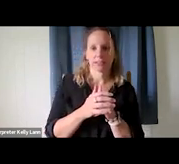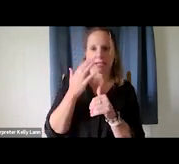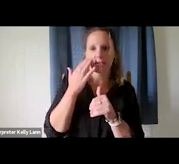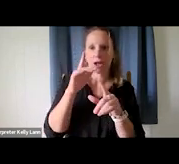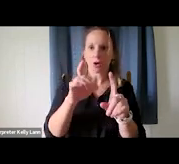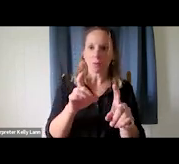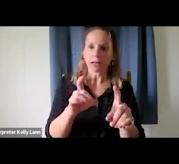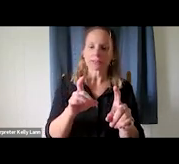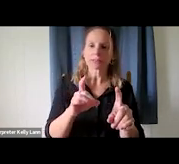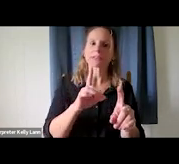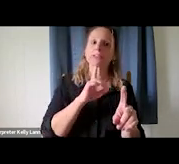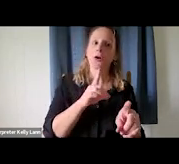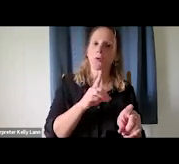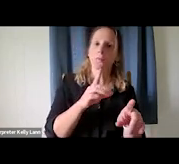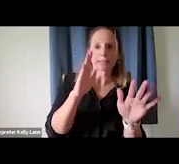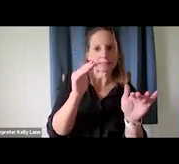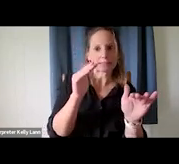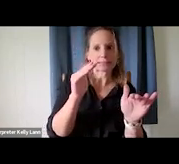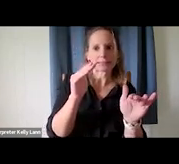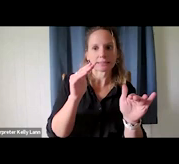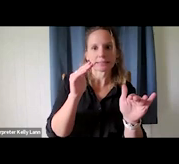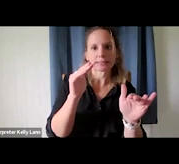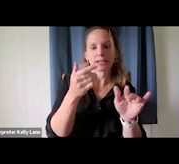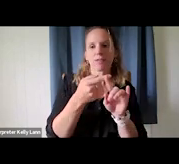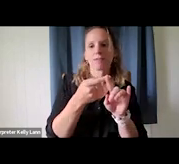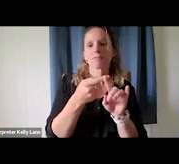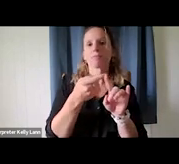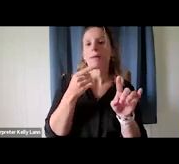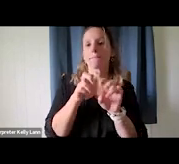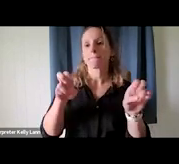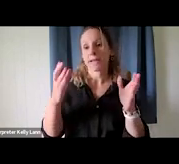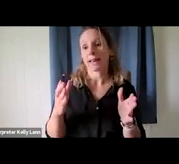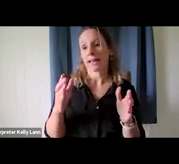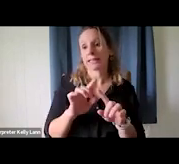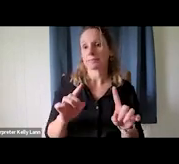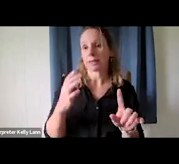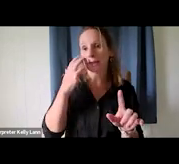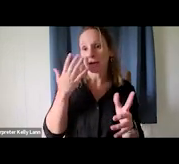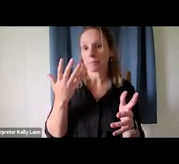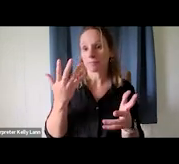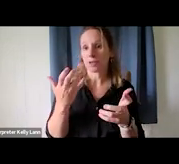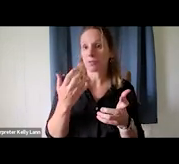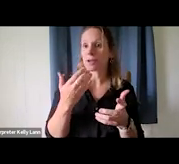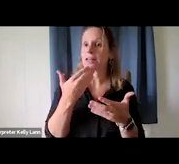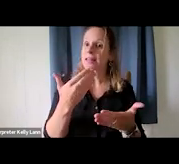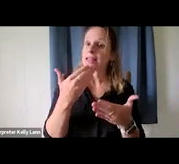were answered, you know, as the panelists were speaking. And, you know, I also wanna thank Bug, you know,